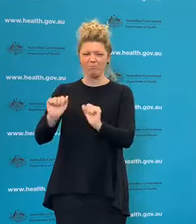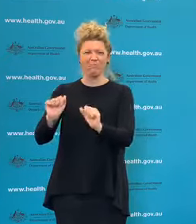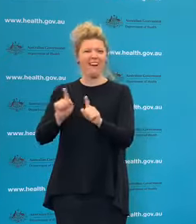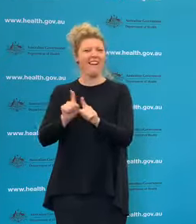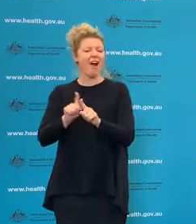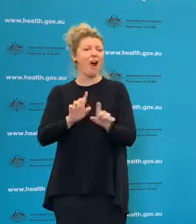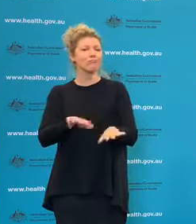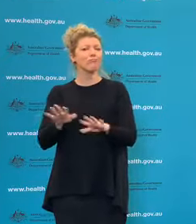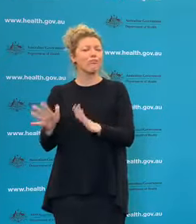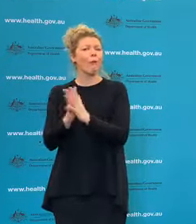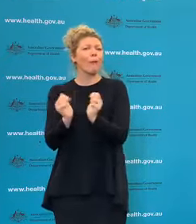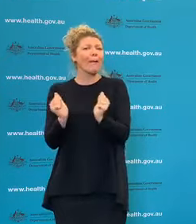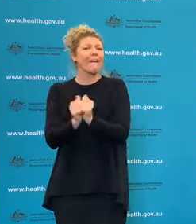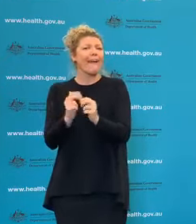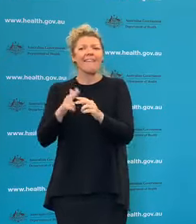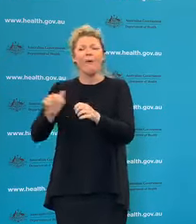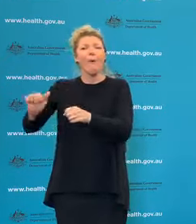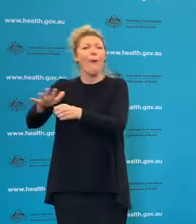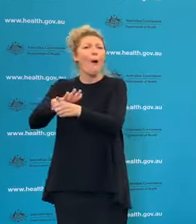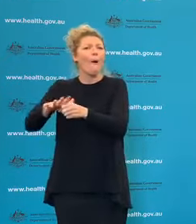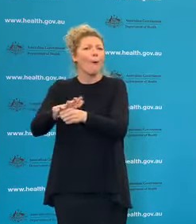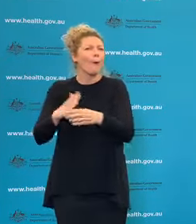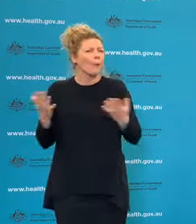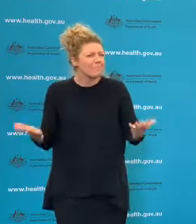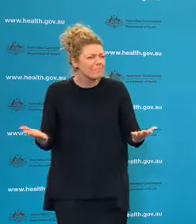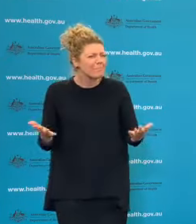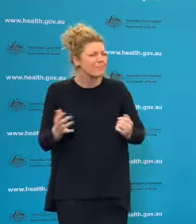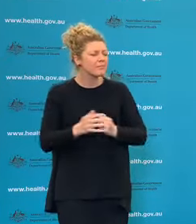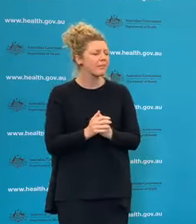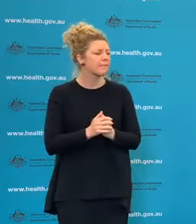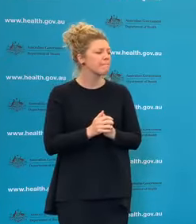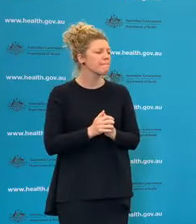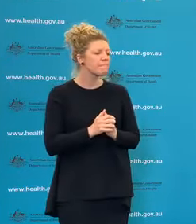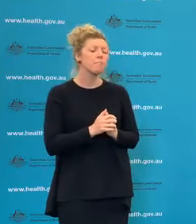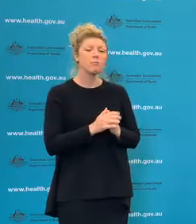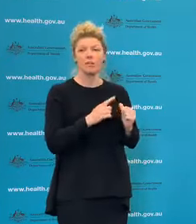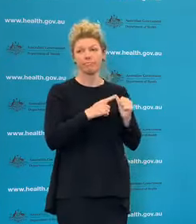I think that we have seen the Australian Institute of Sport provide some very comprehensive